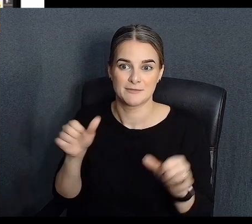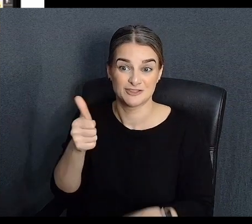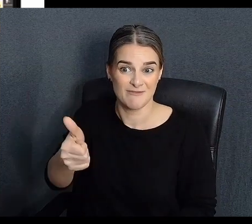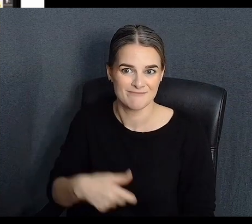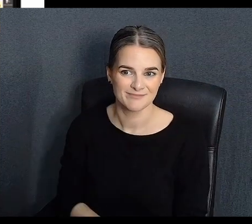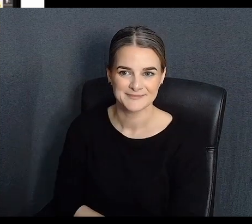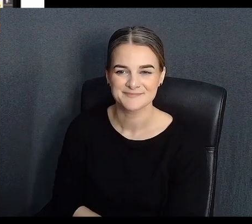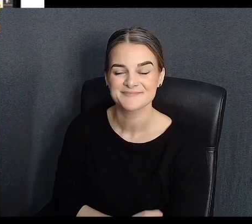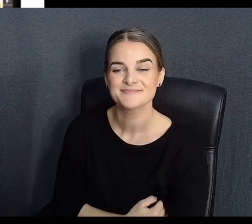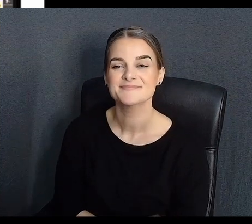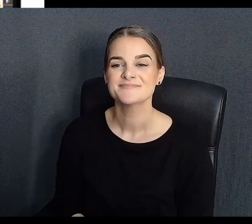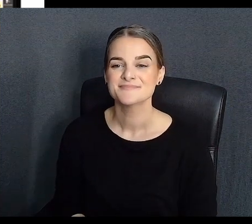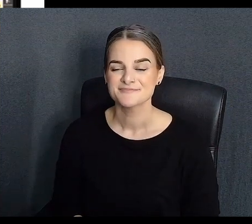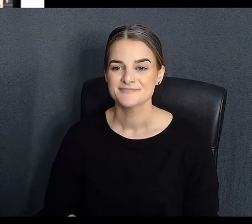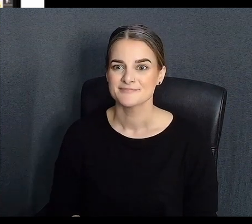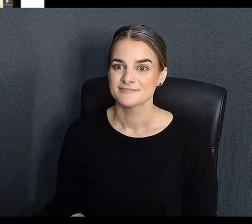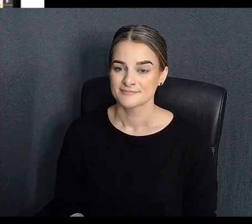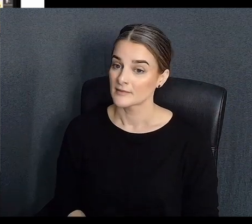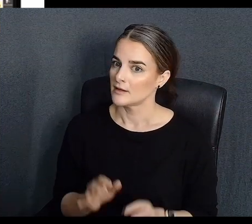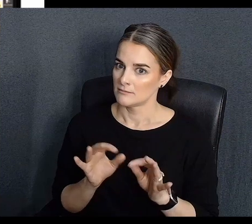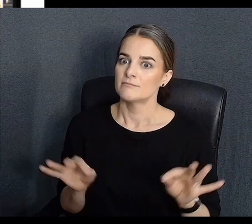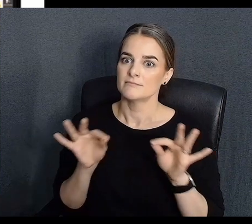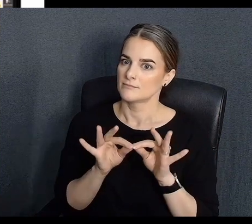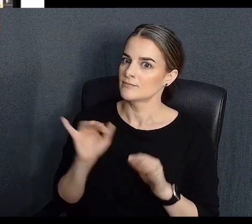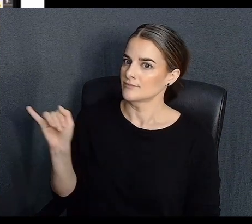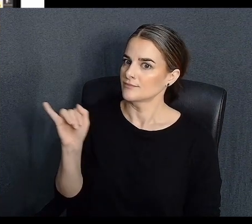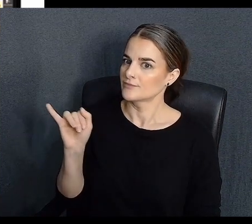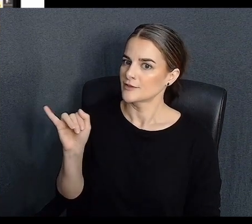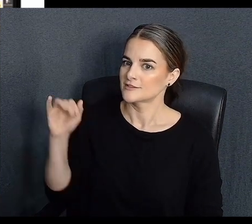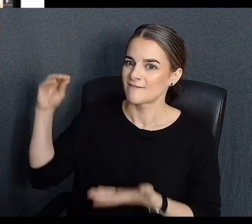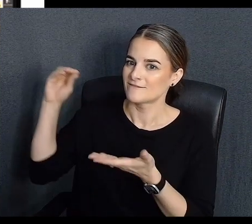And that's good too, with of course, insurance funding as well. Usually, in the insurance world, you